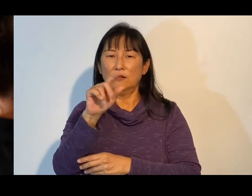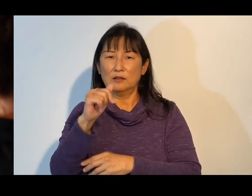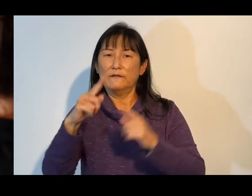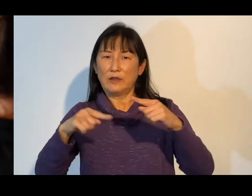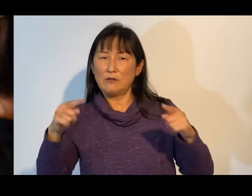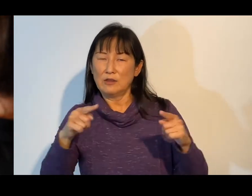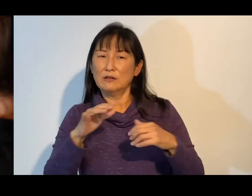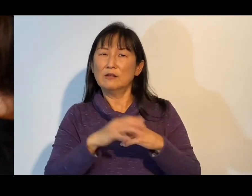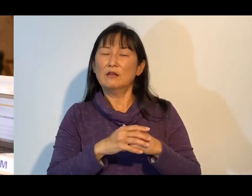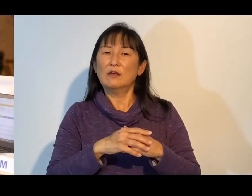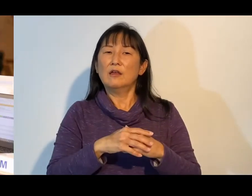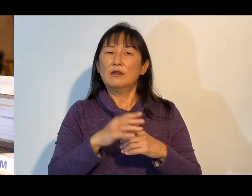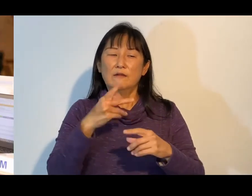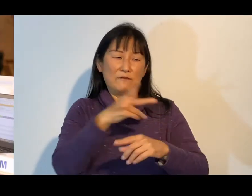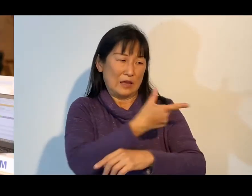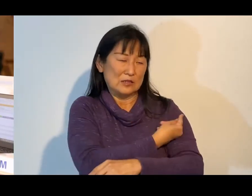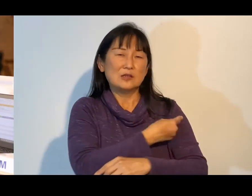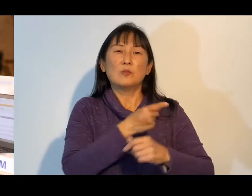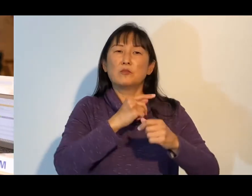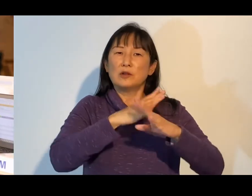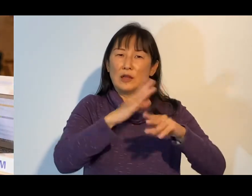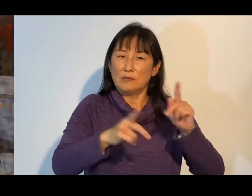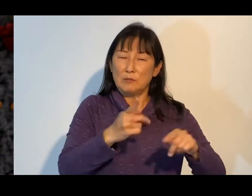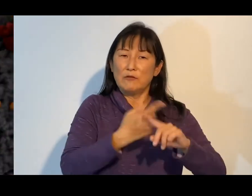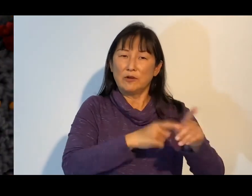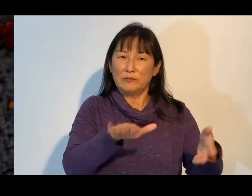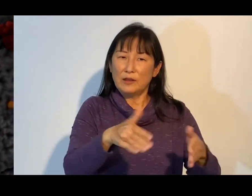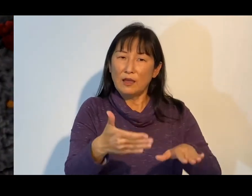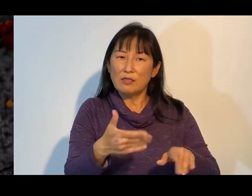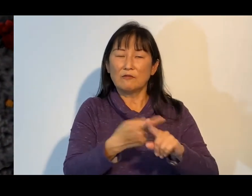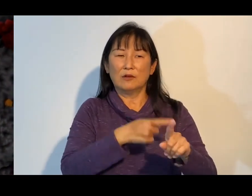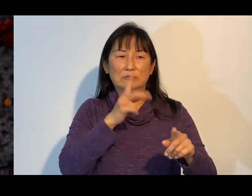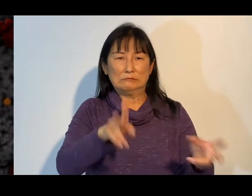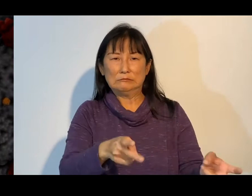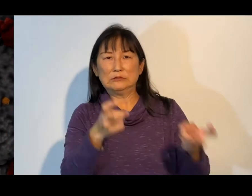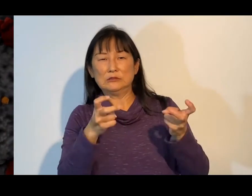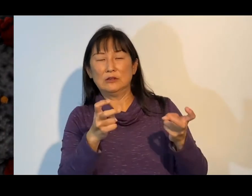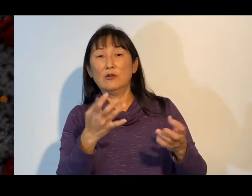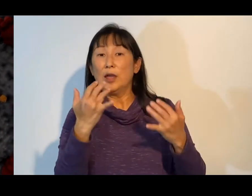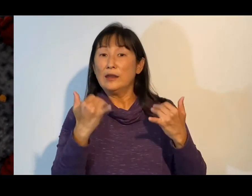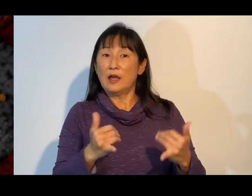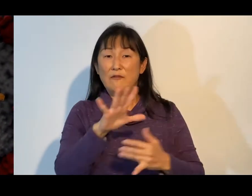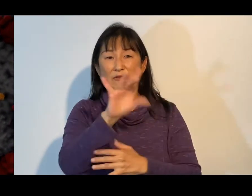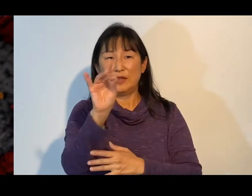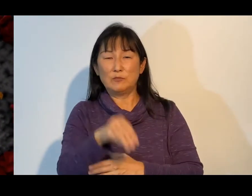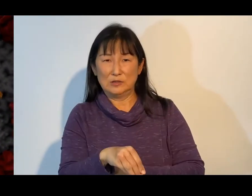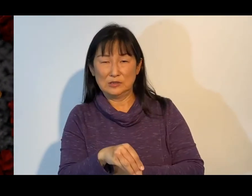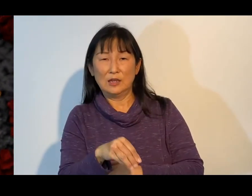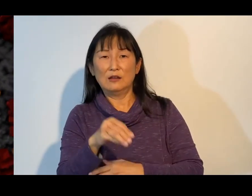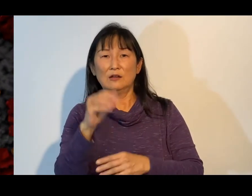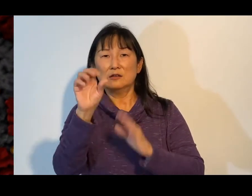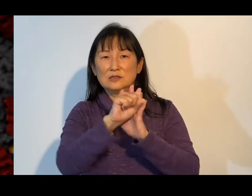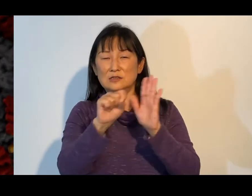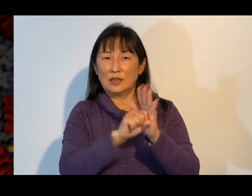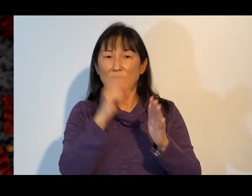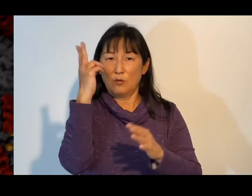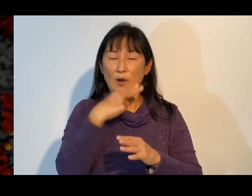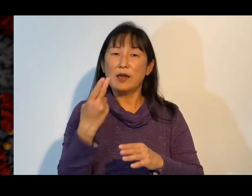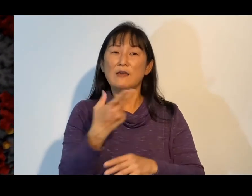from severe disease and death. Statewide, 58 percent of residents are now fully vaccinated, and 65 percent have gotten at least one dose.